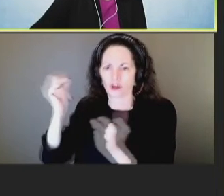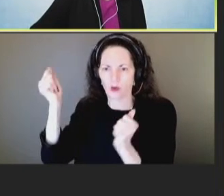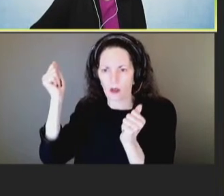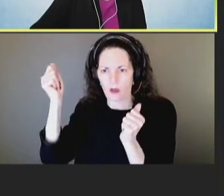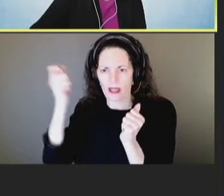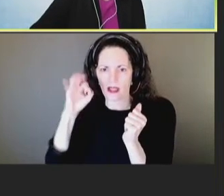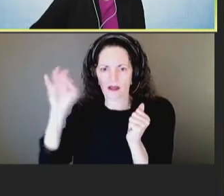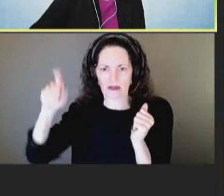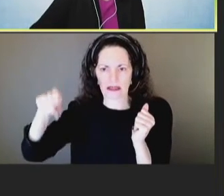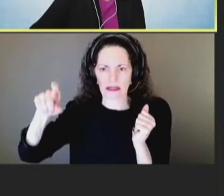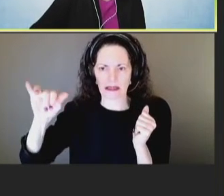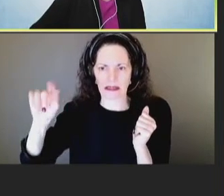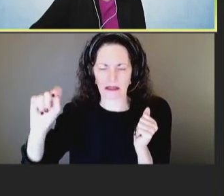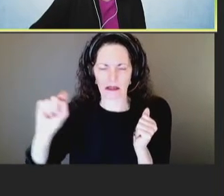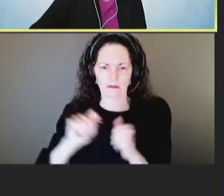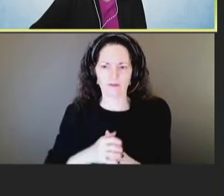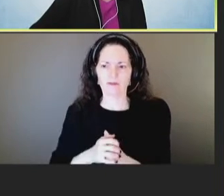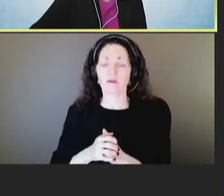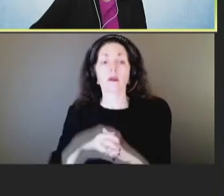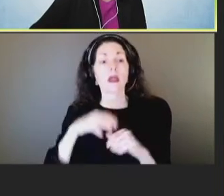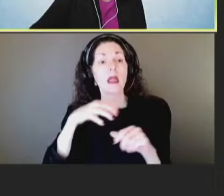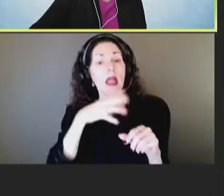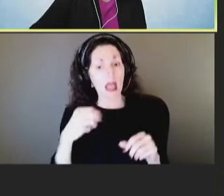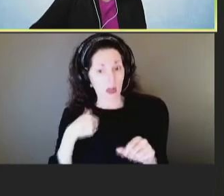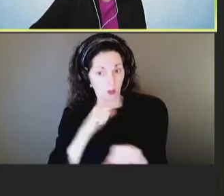On the other hand, we worked very hard to ensure that clinical and analytical